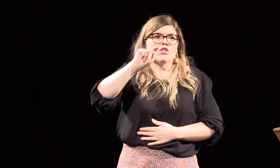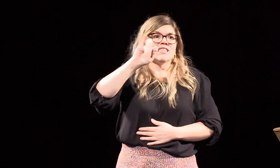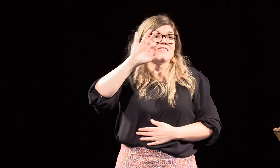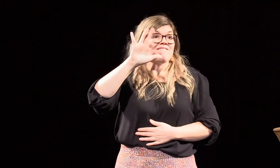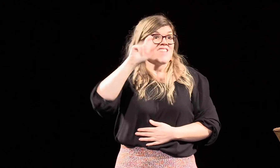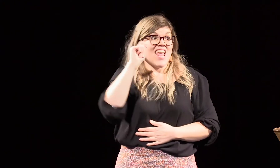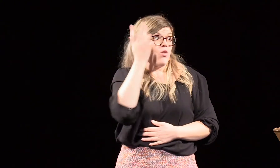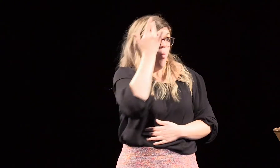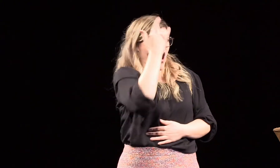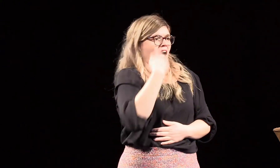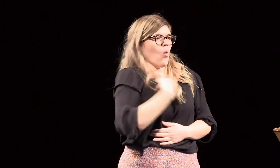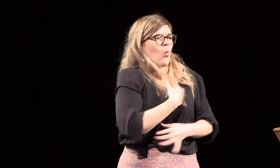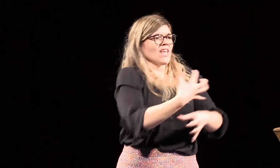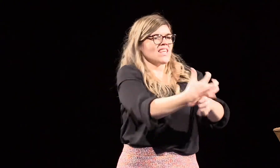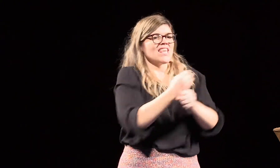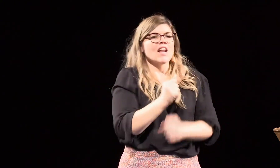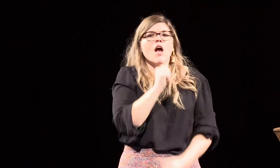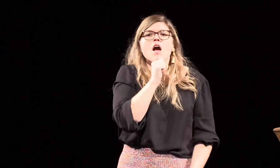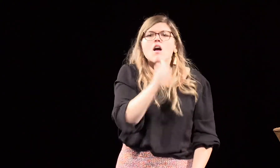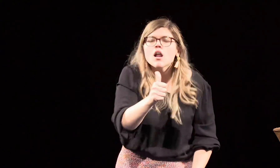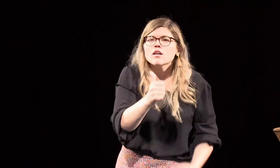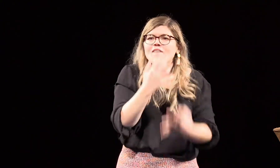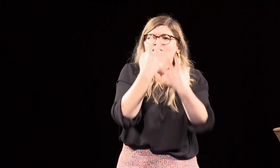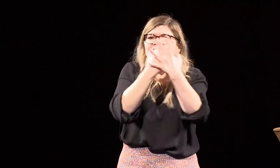And this conversation is a very important artifact,